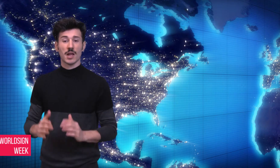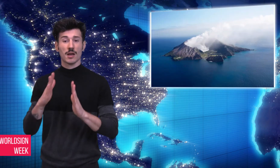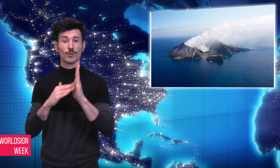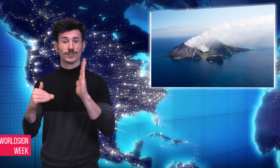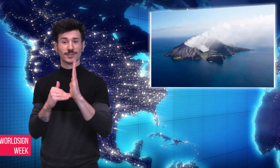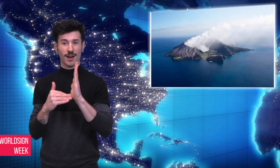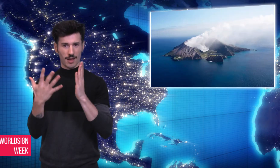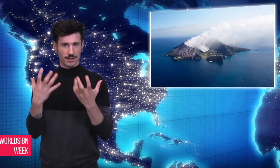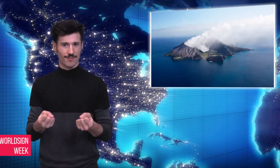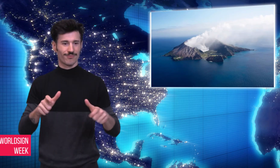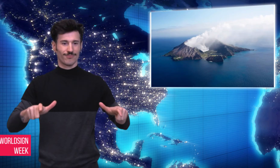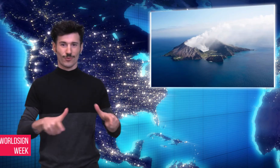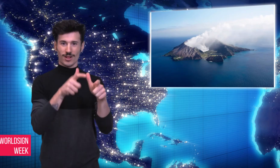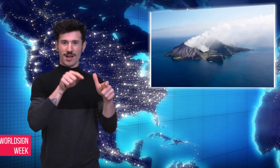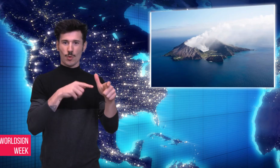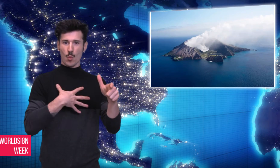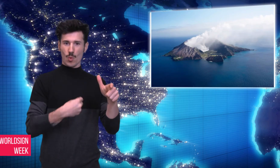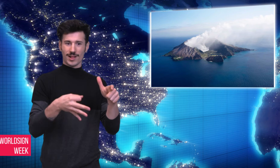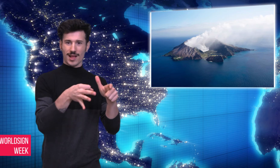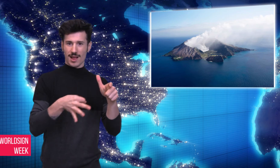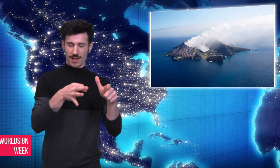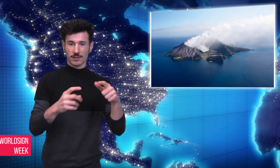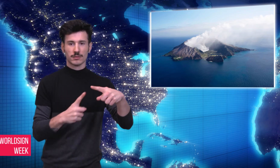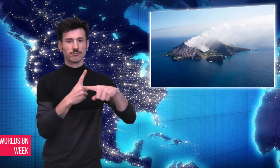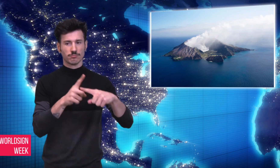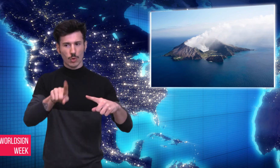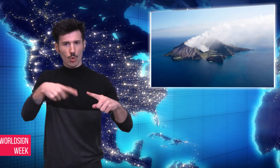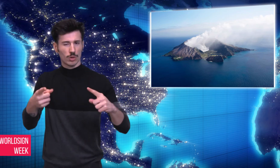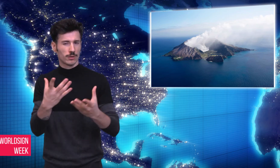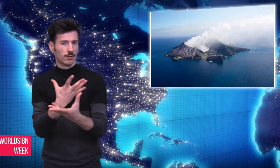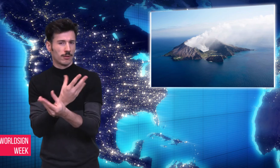The volcano in White Island is one of many